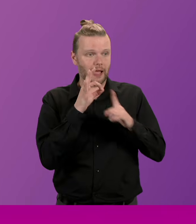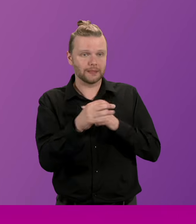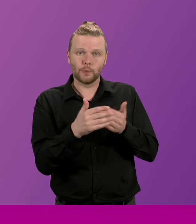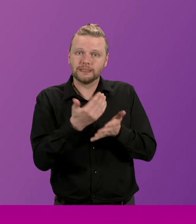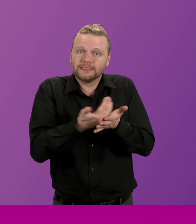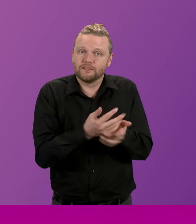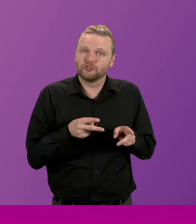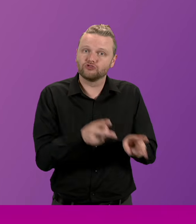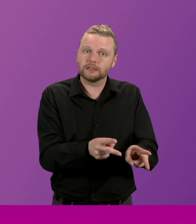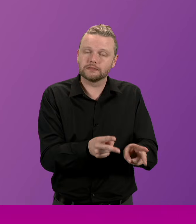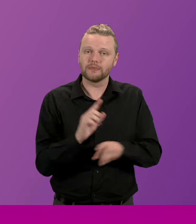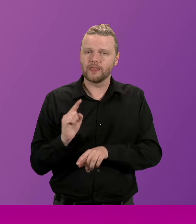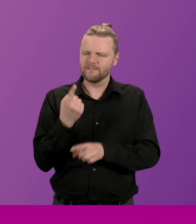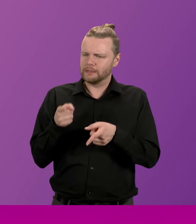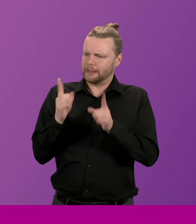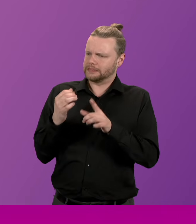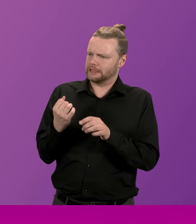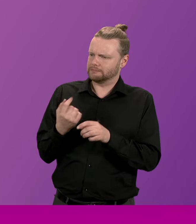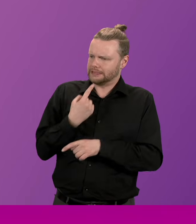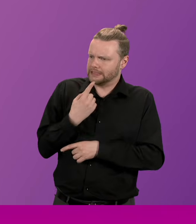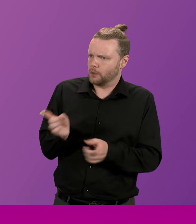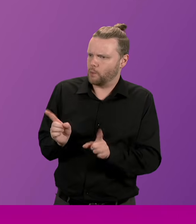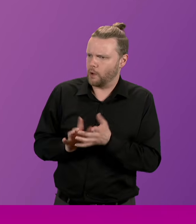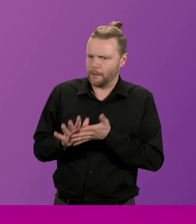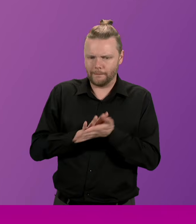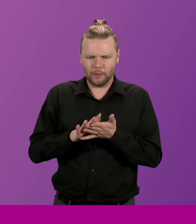what assurances can the First Minister give that getting infrastructure right,